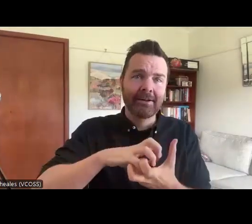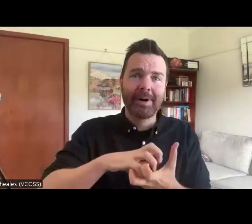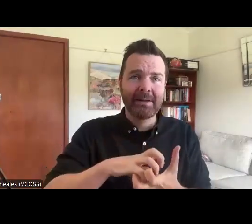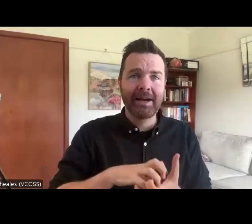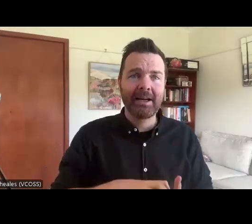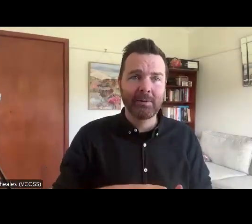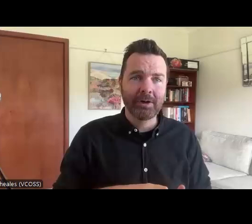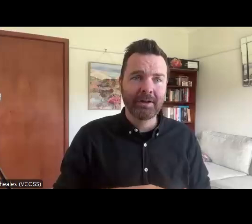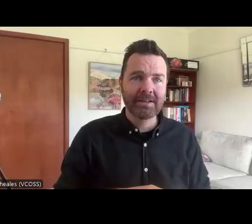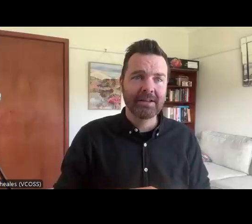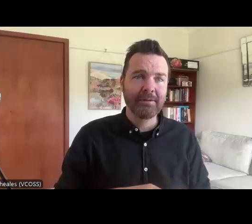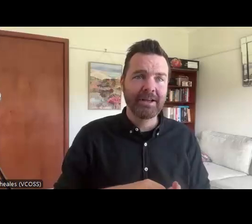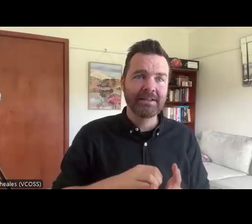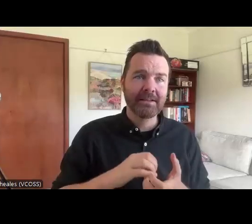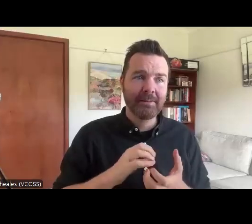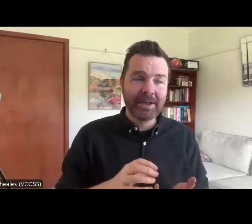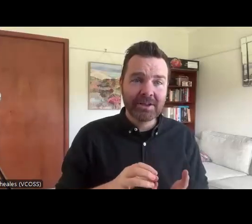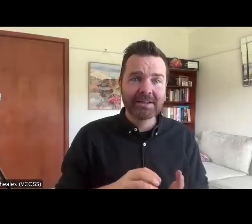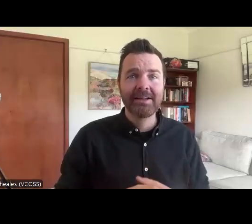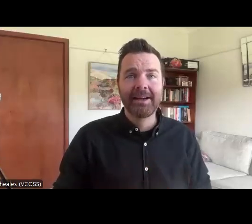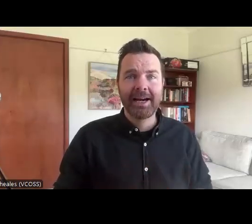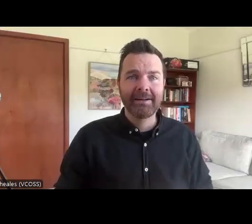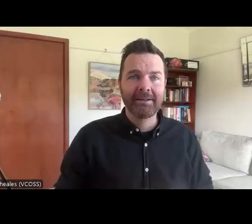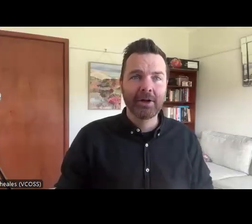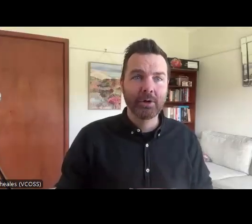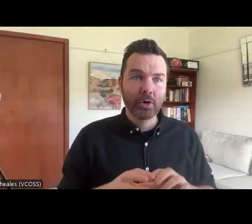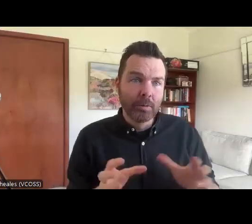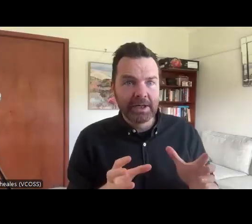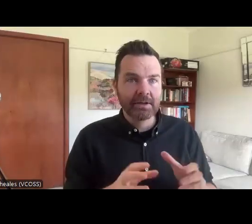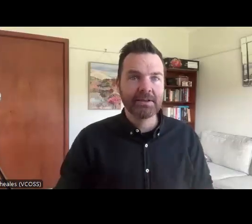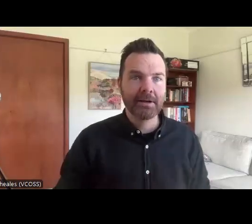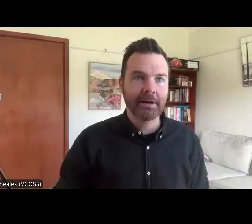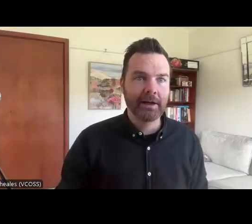into the way the media works that if there's pictures and you know 'good pictures' is kind of